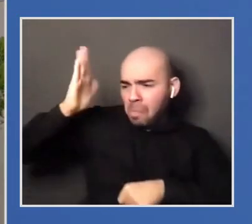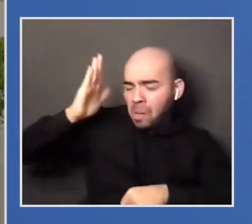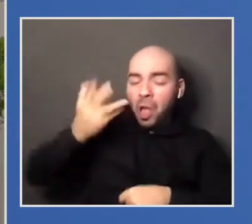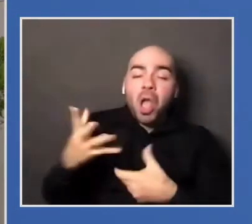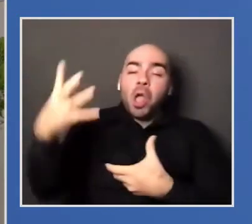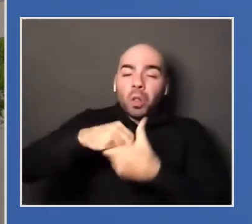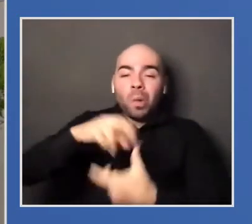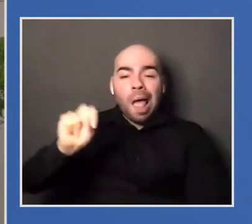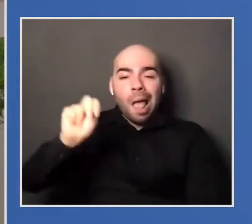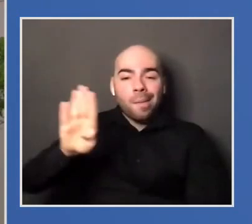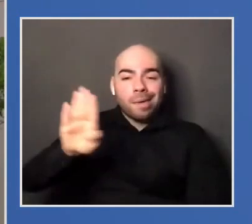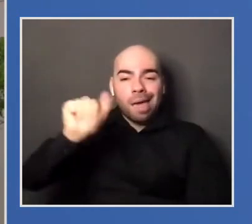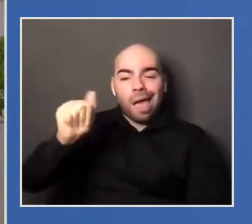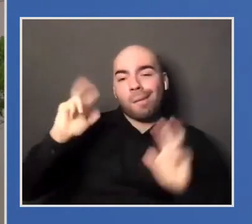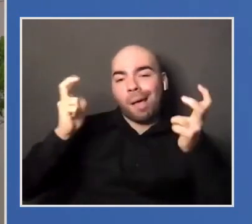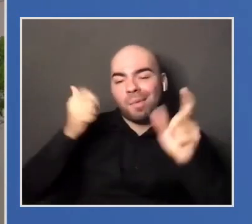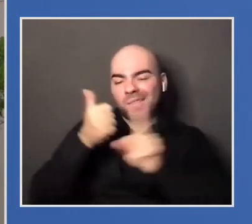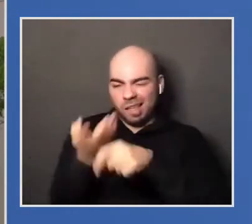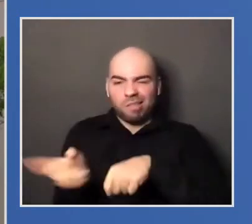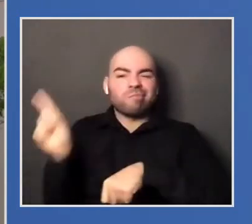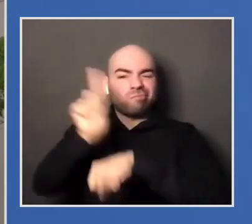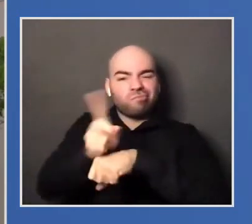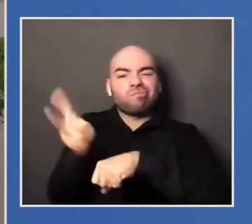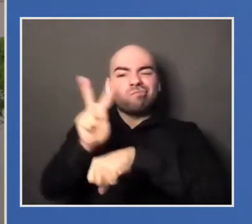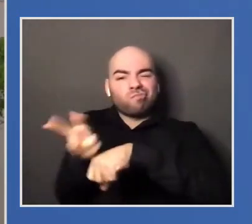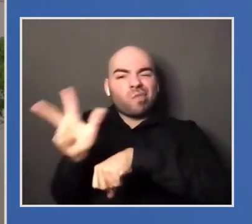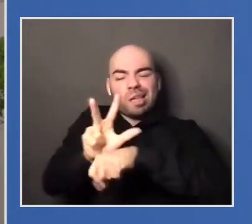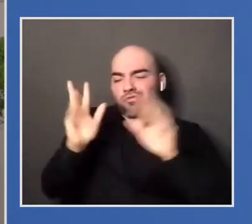CUBA IS NO CLOSER TO PRESIDENT TRUMP RECEIPT TODAY THAN IT WAS